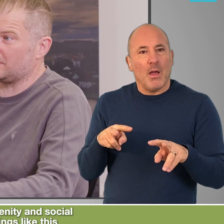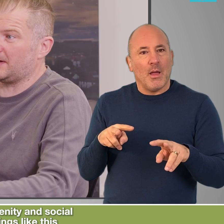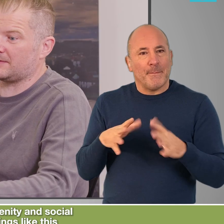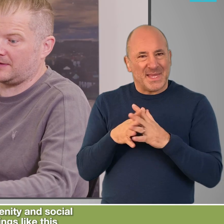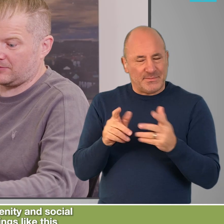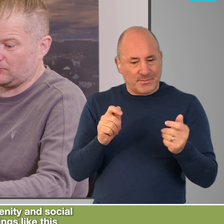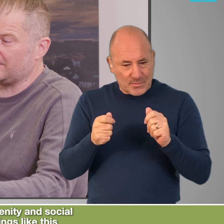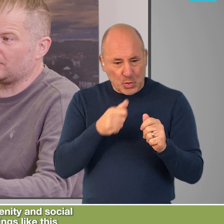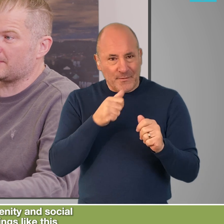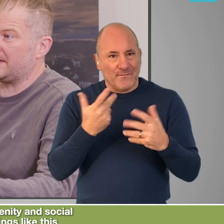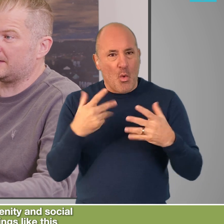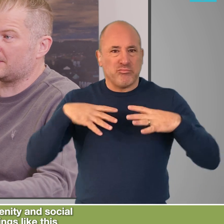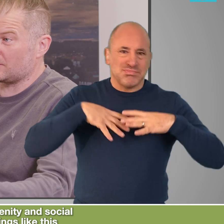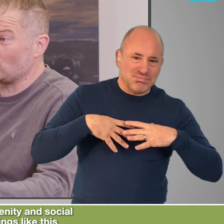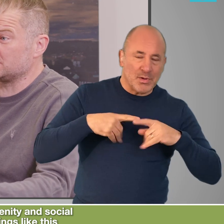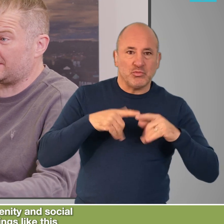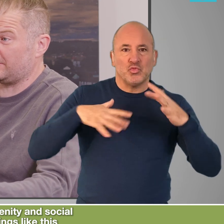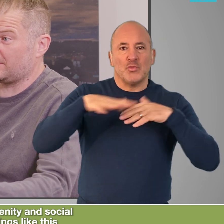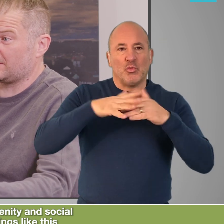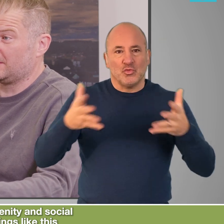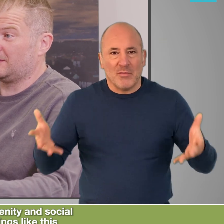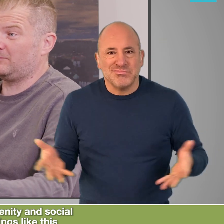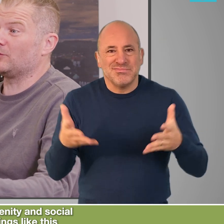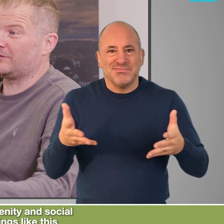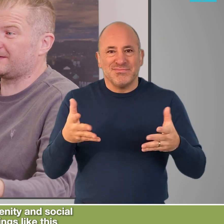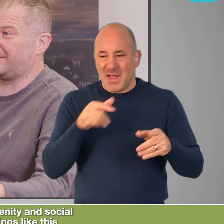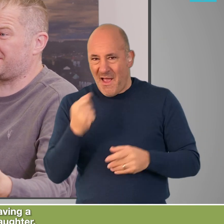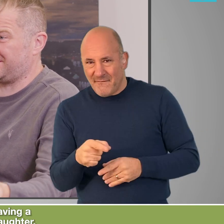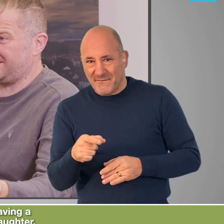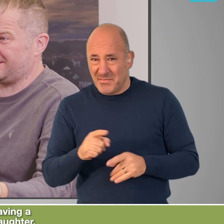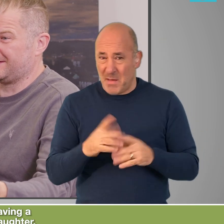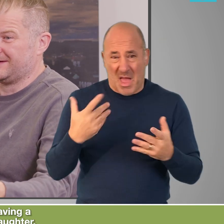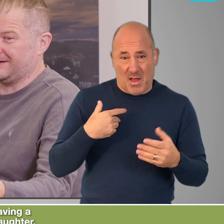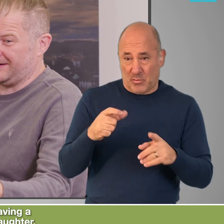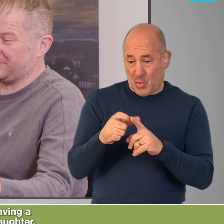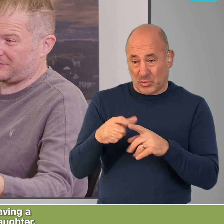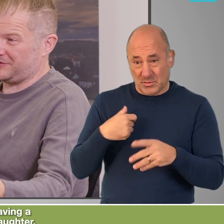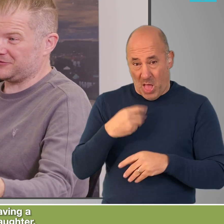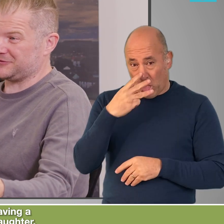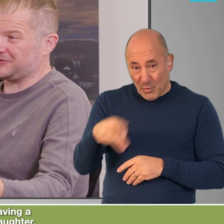So it's reaping those amenity and social benefits of putting things like this into here and having a three-year-old daughter,